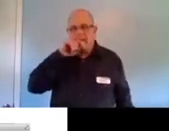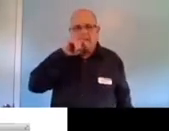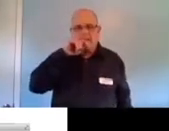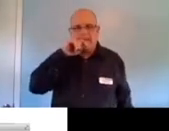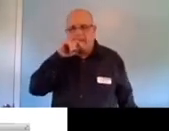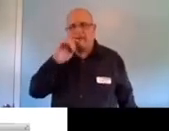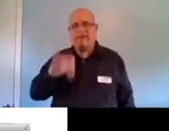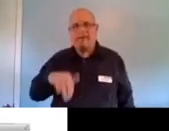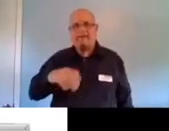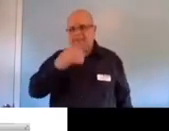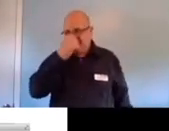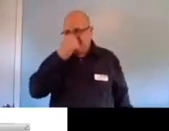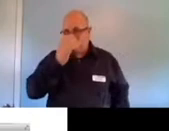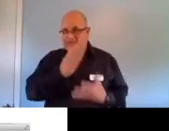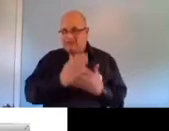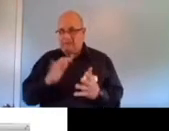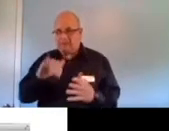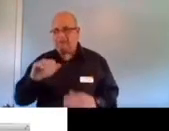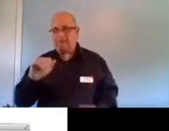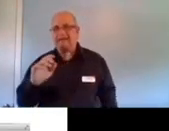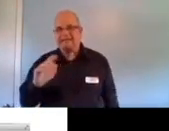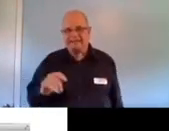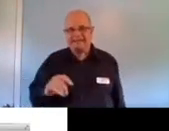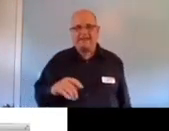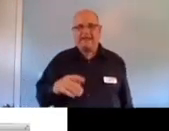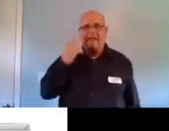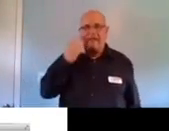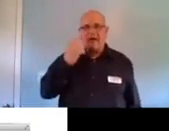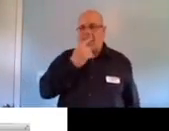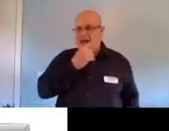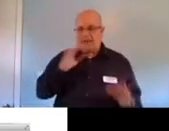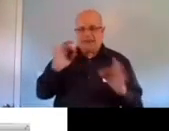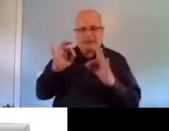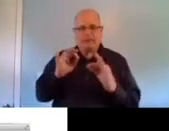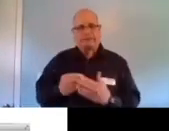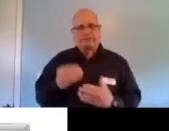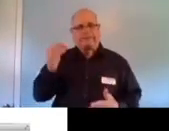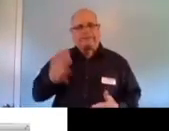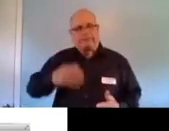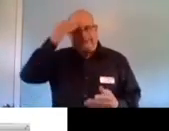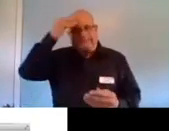AT devices like the eye gaze are expensive and a lot of times schools don't want to have